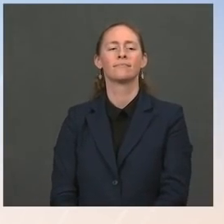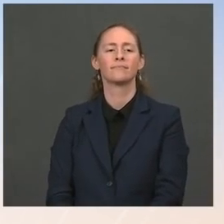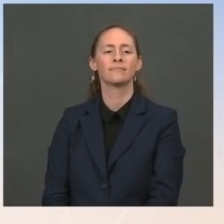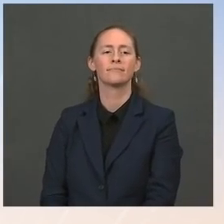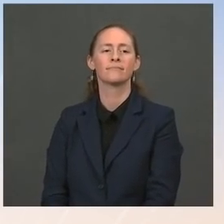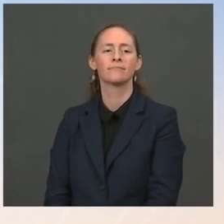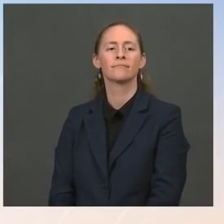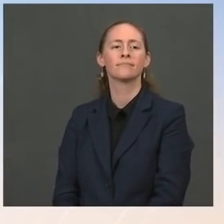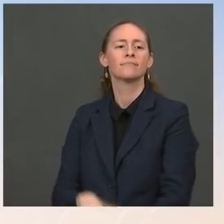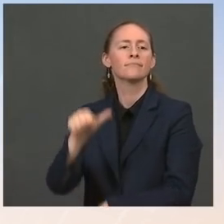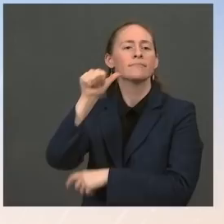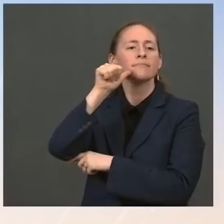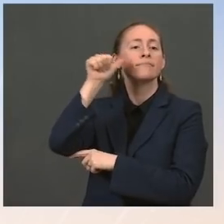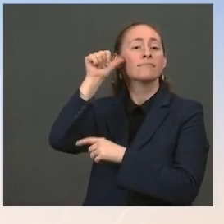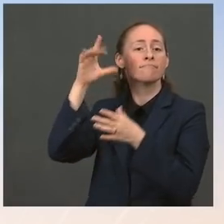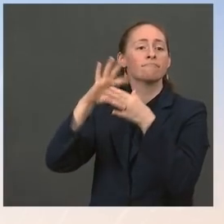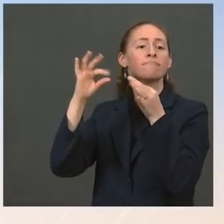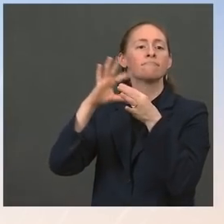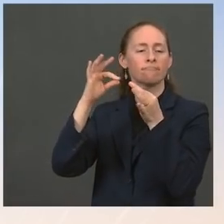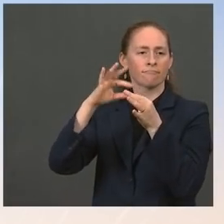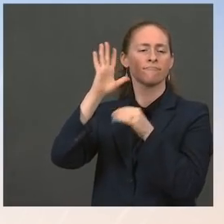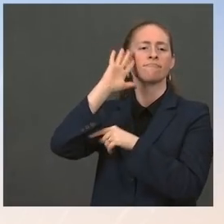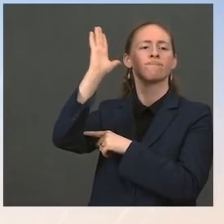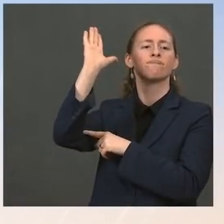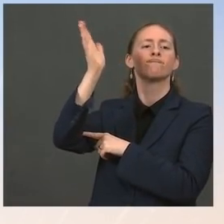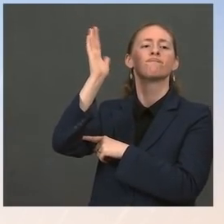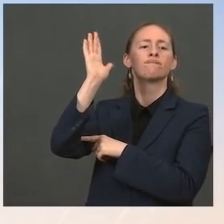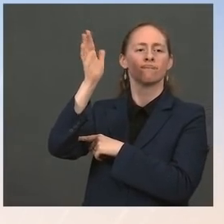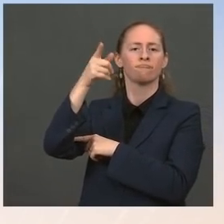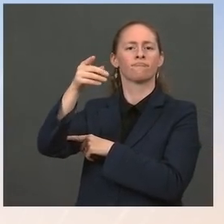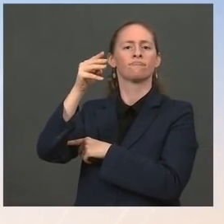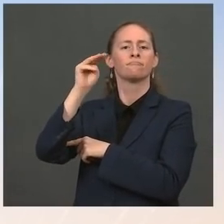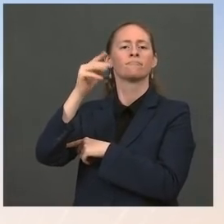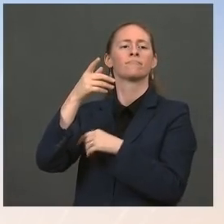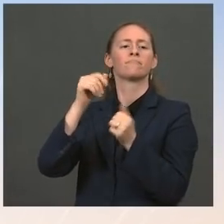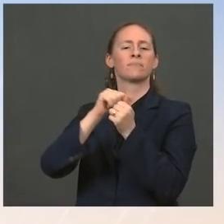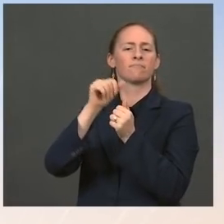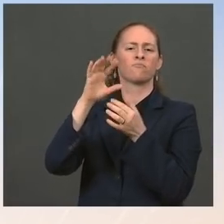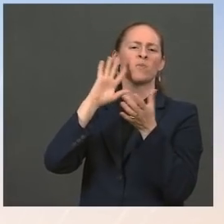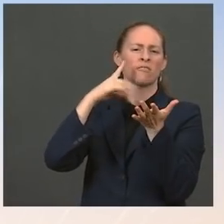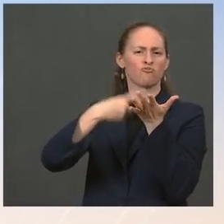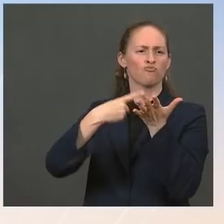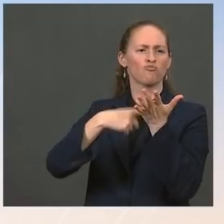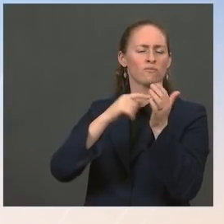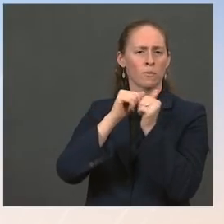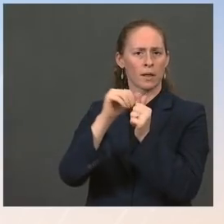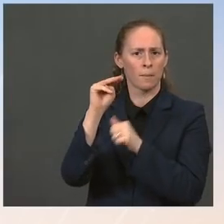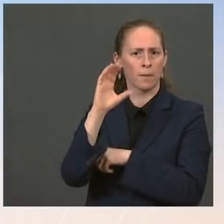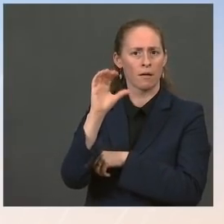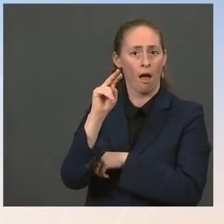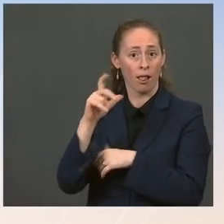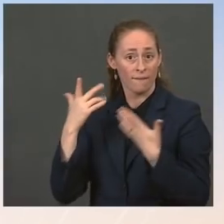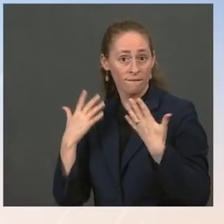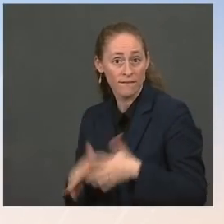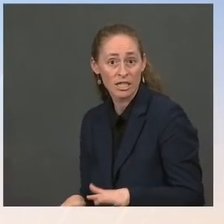with Mitch McConnell, as it related to the debt limit. Has that conversation happened? And what did he -- what did he tell him? Ms. Psaki: They have not spoken.